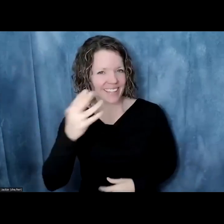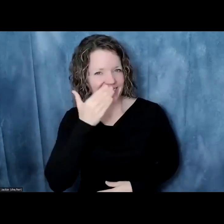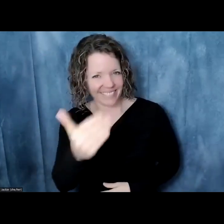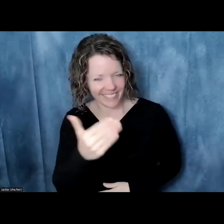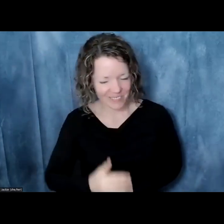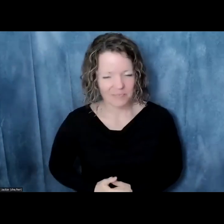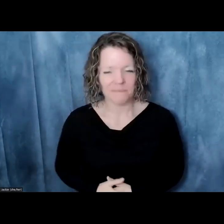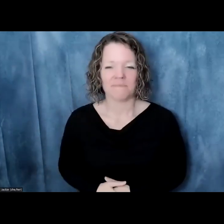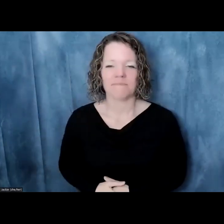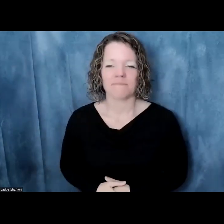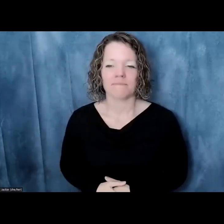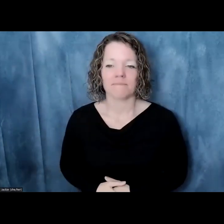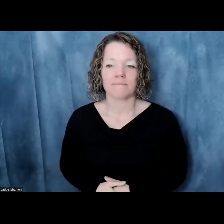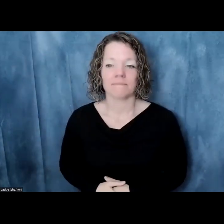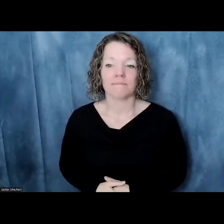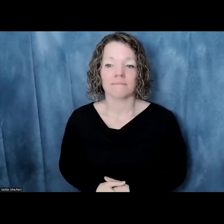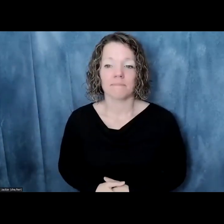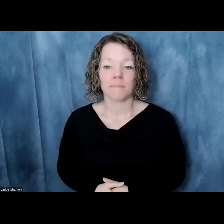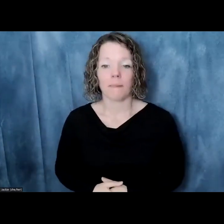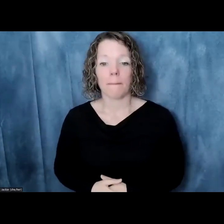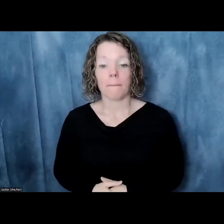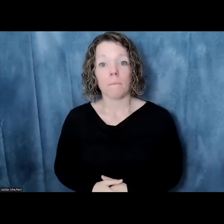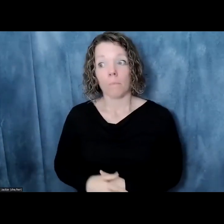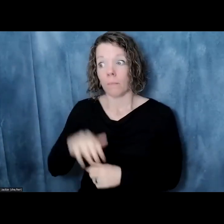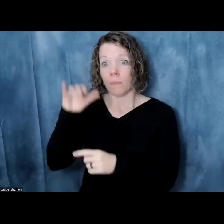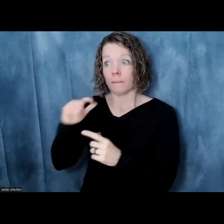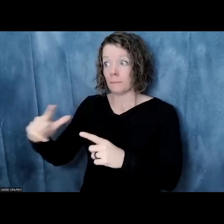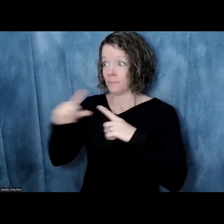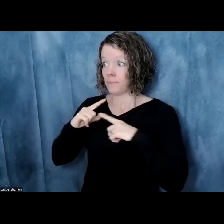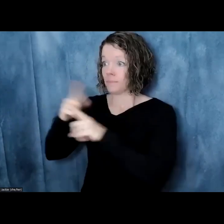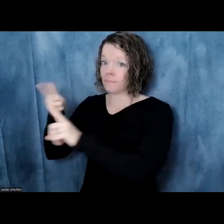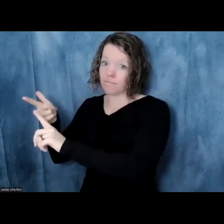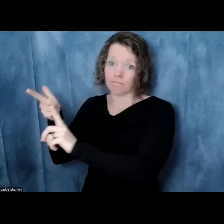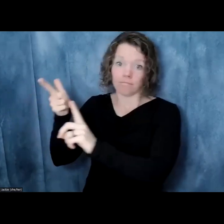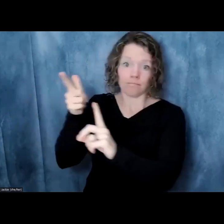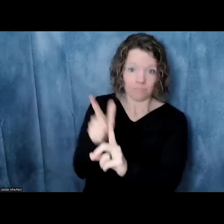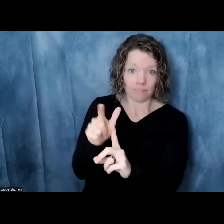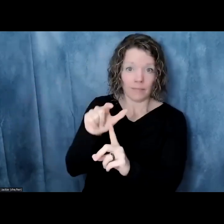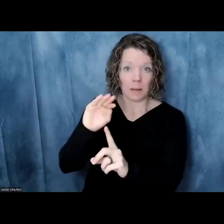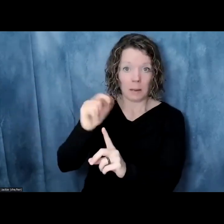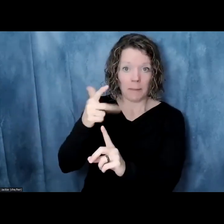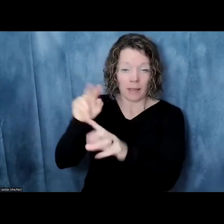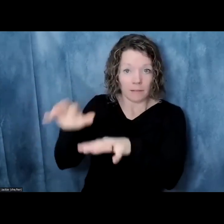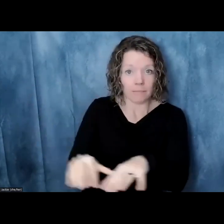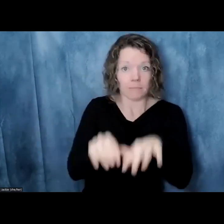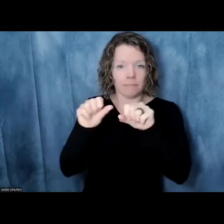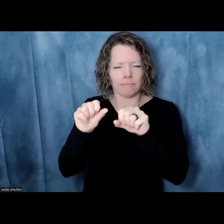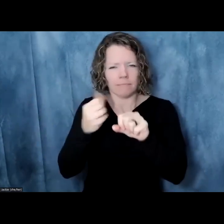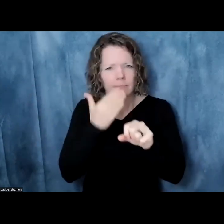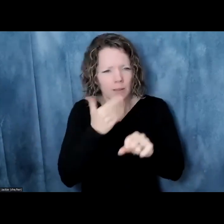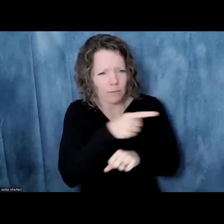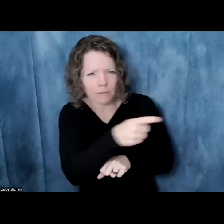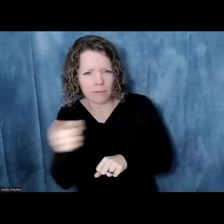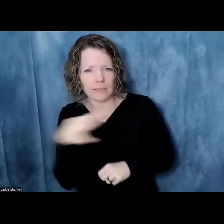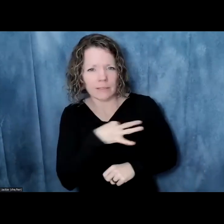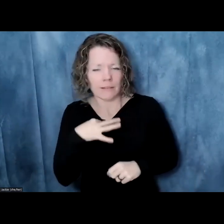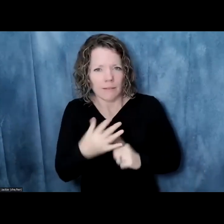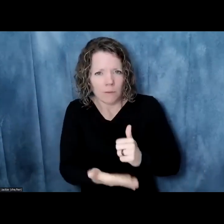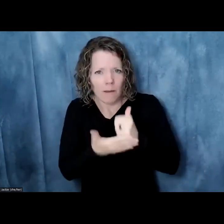assisted in assuring a smooth transition for Megan. She joins iSPARC from the Bedford VA